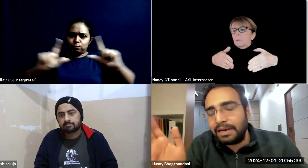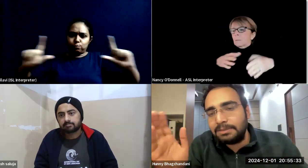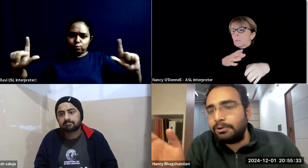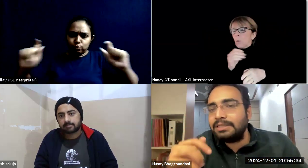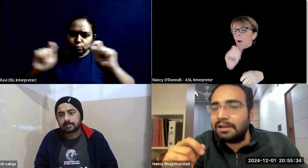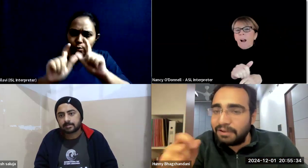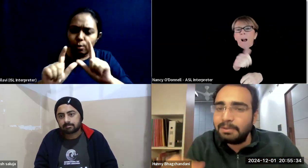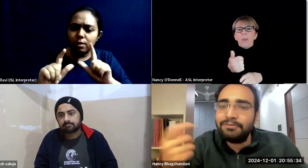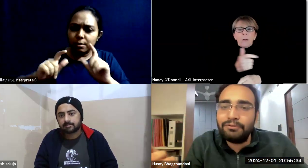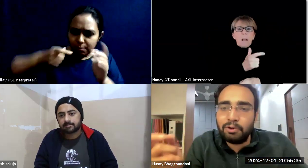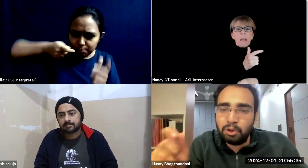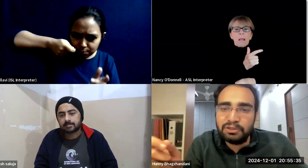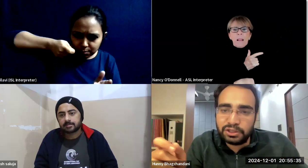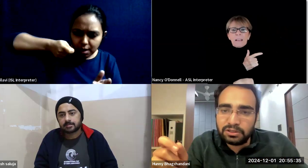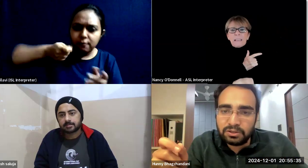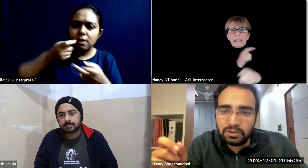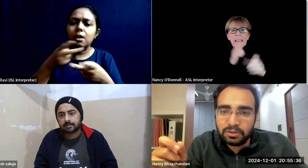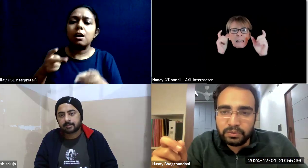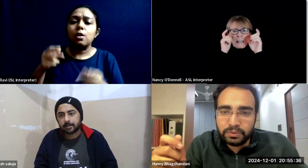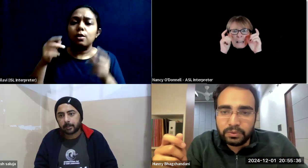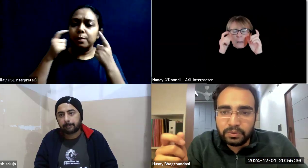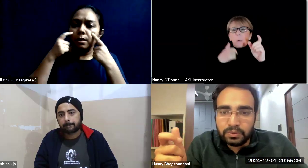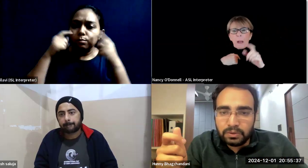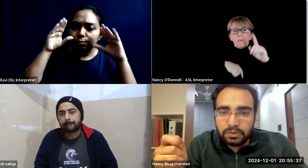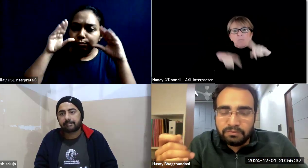magnifiers products available for low vision,